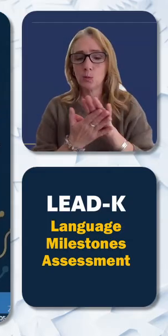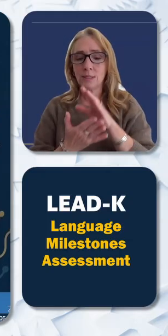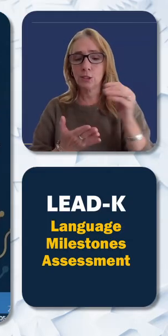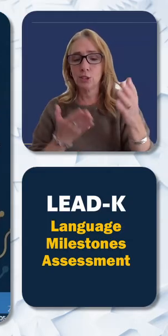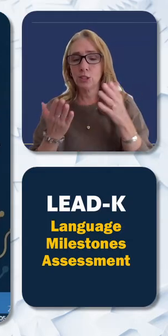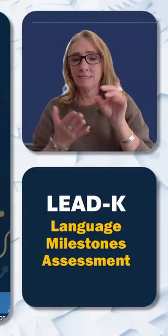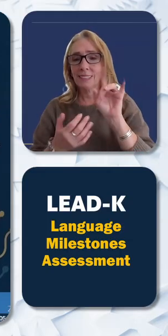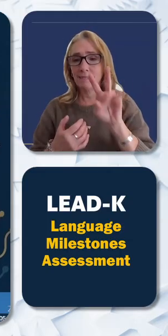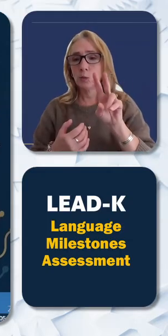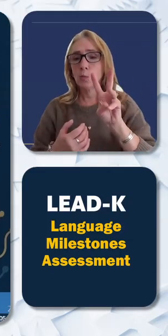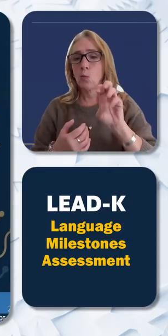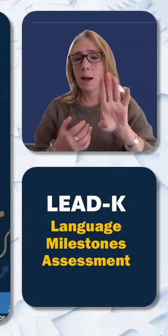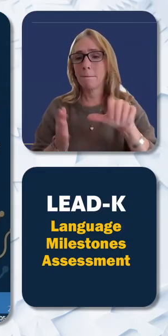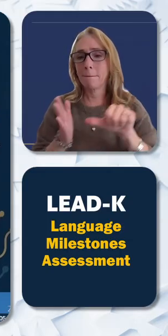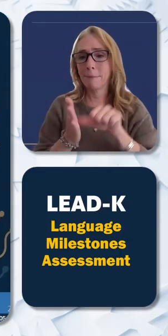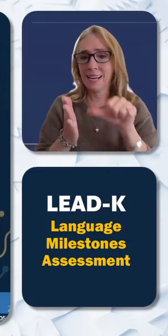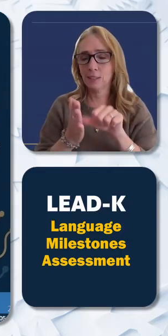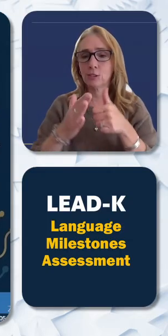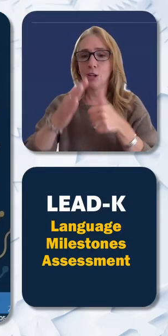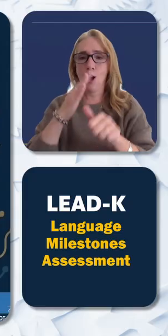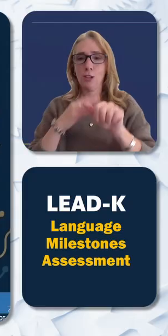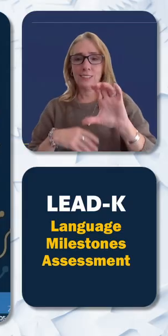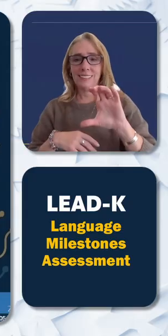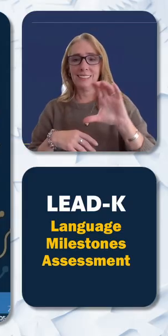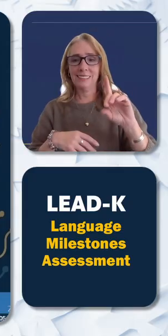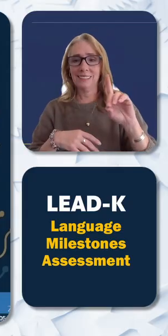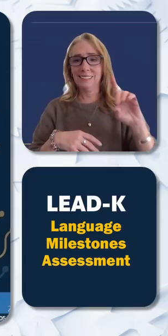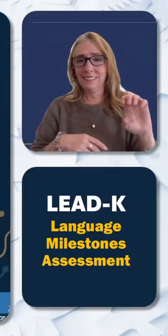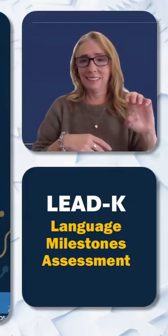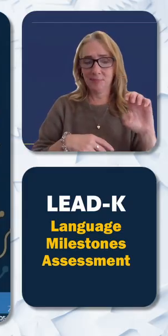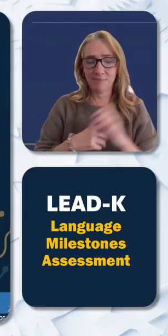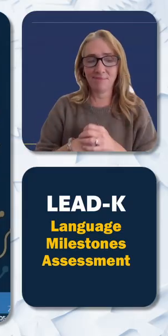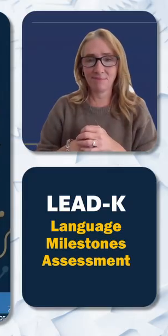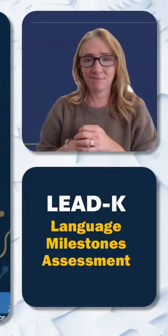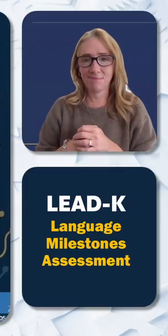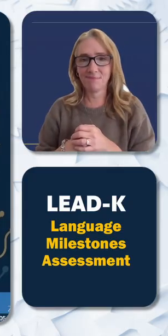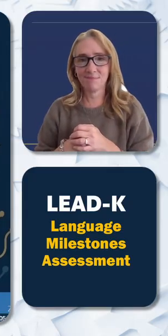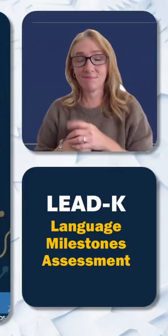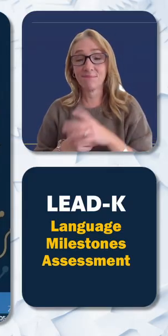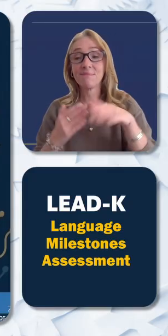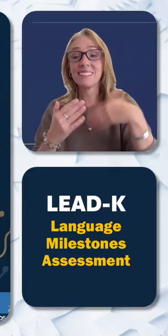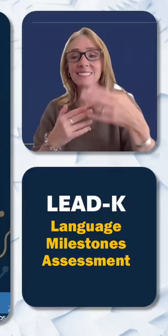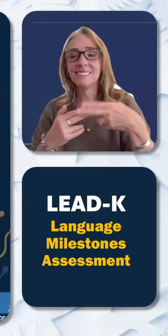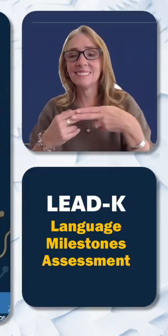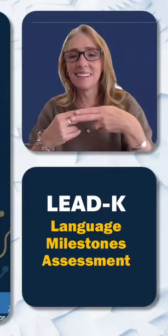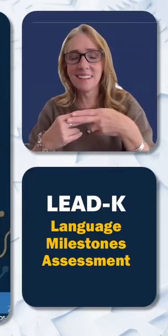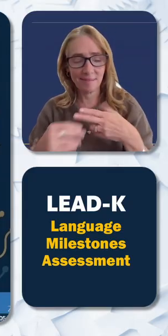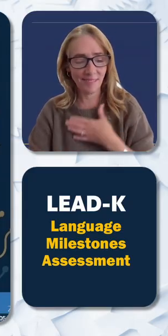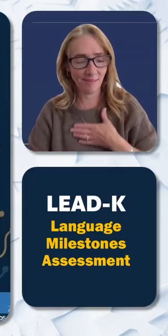on the state's Special Schools and Services Division webpage under CDE's website.